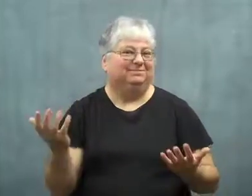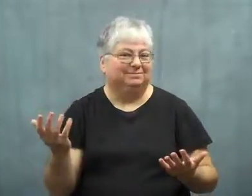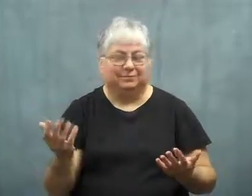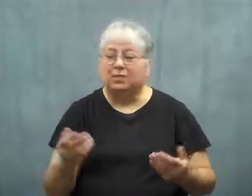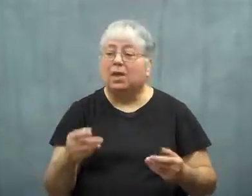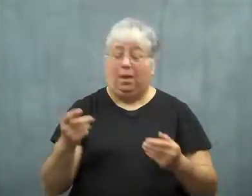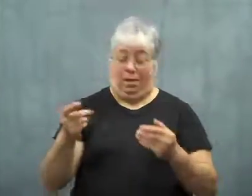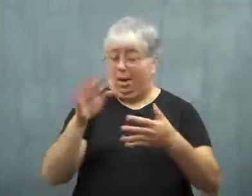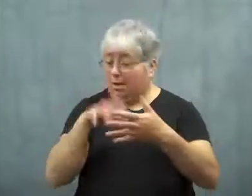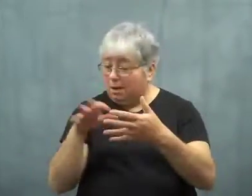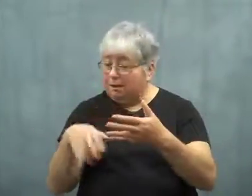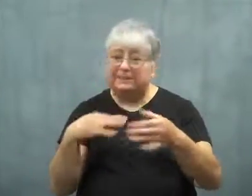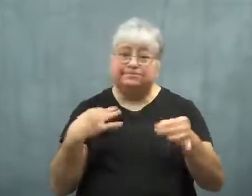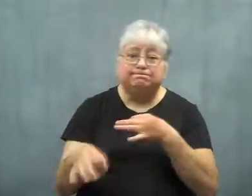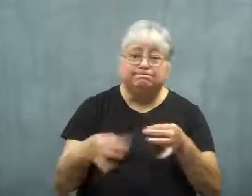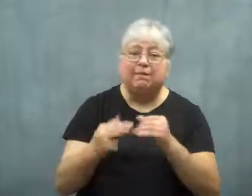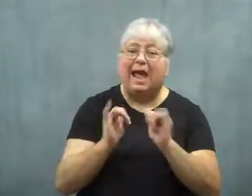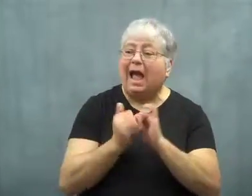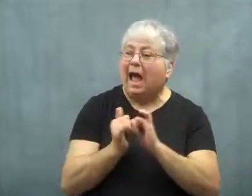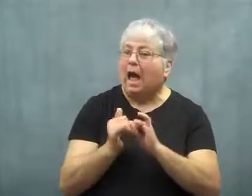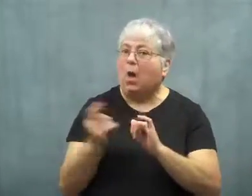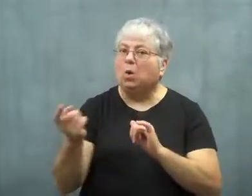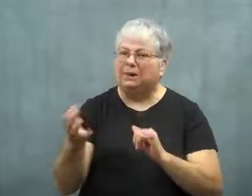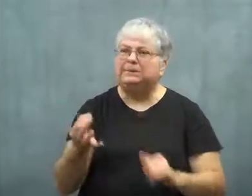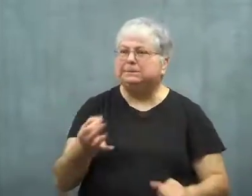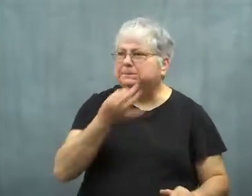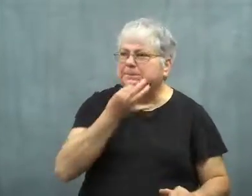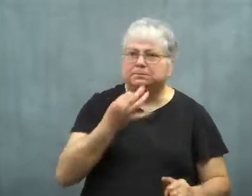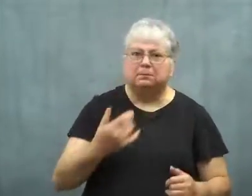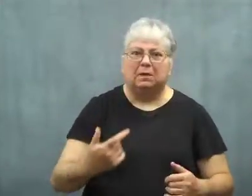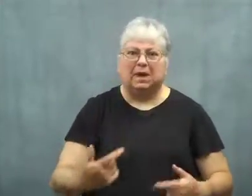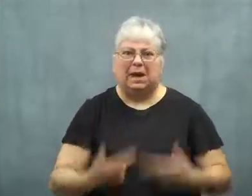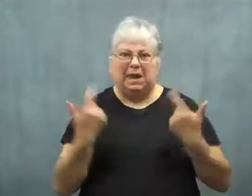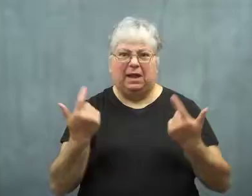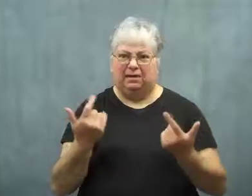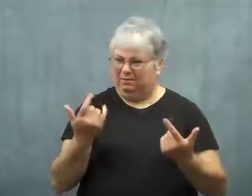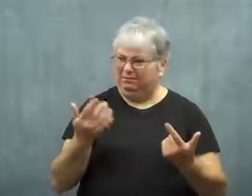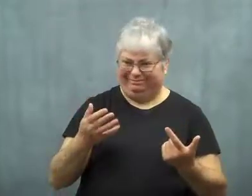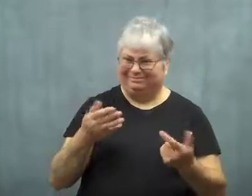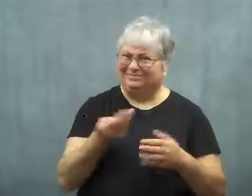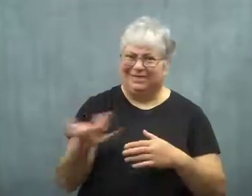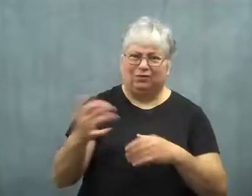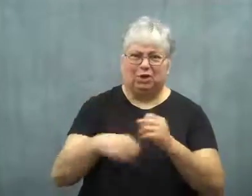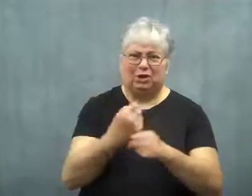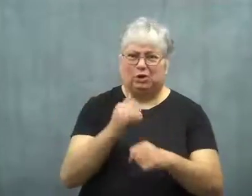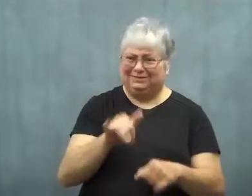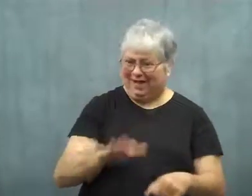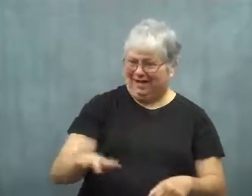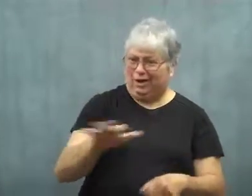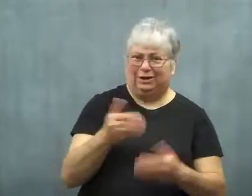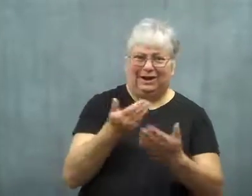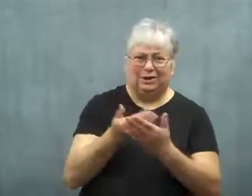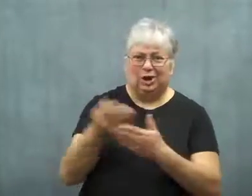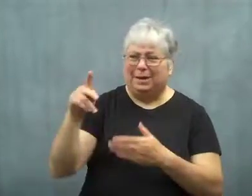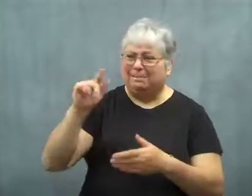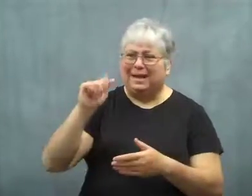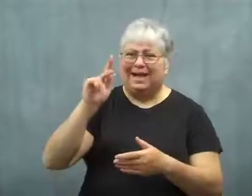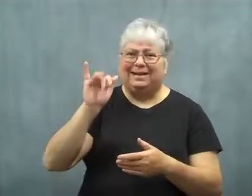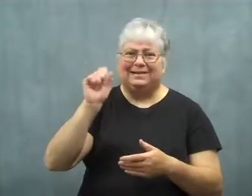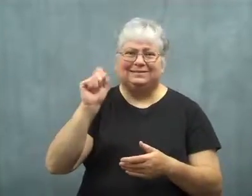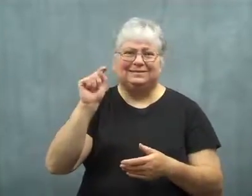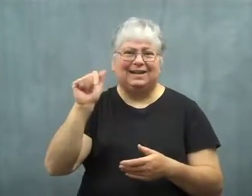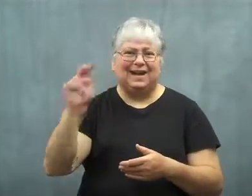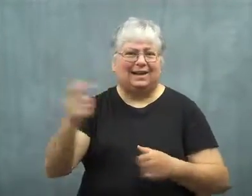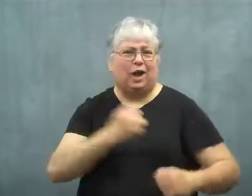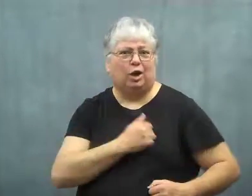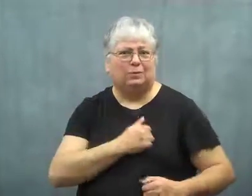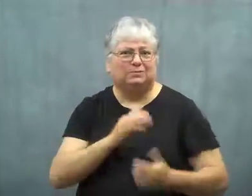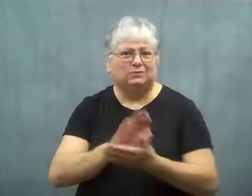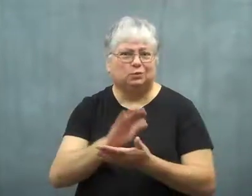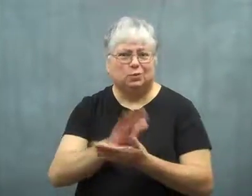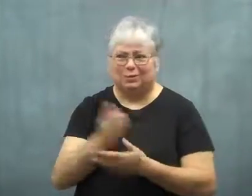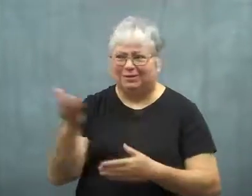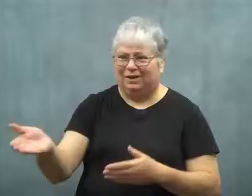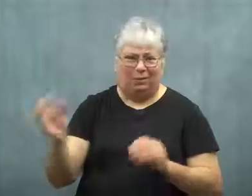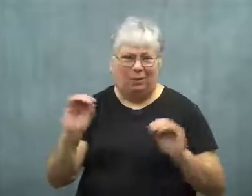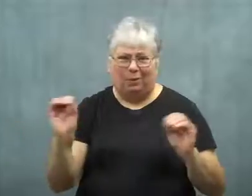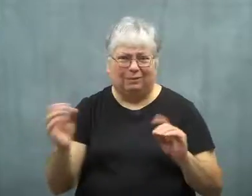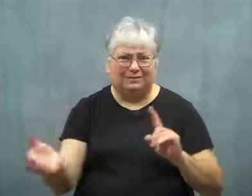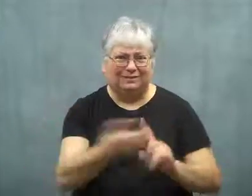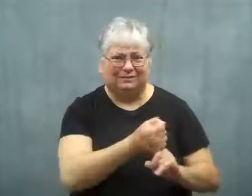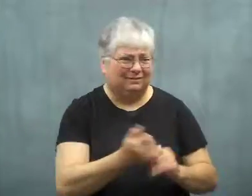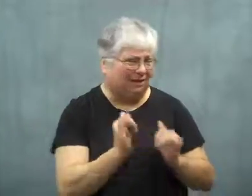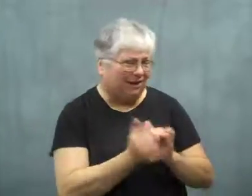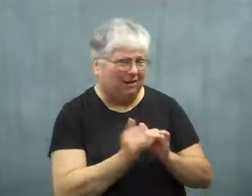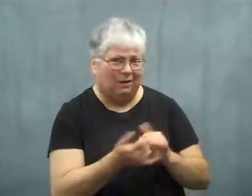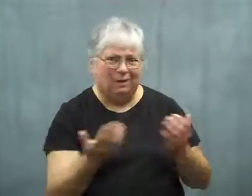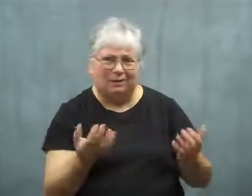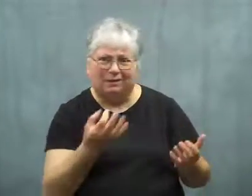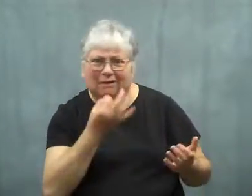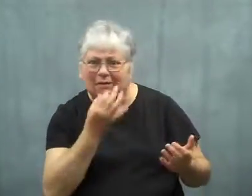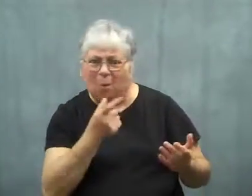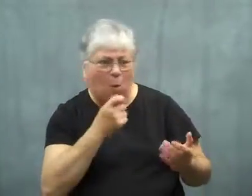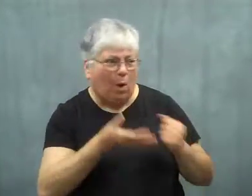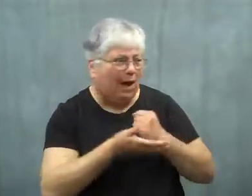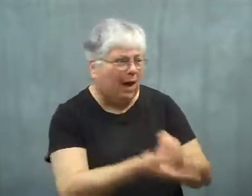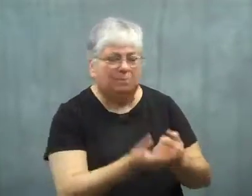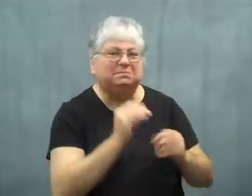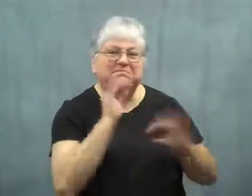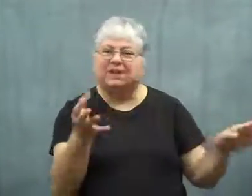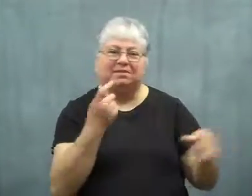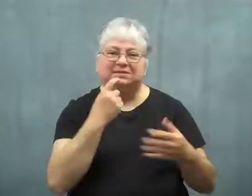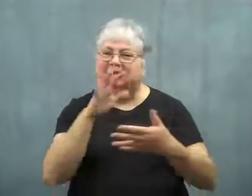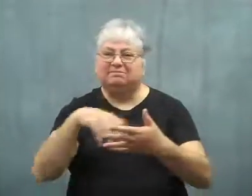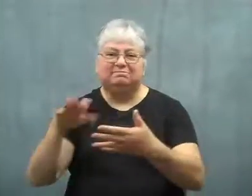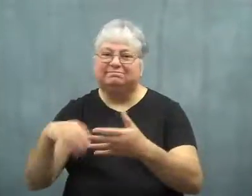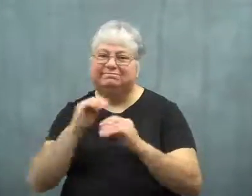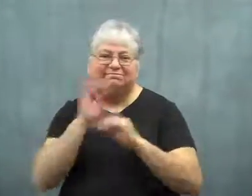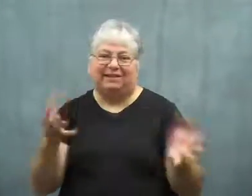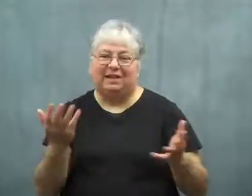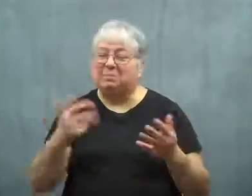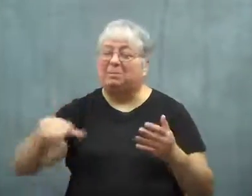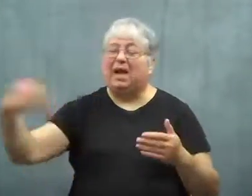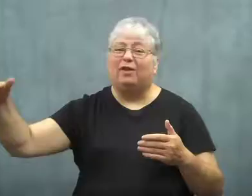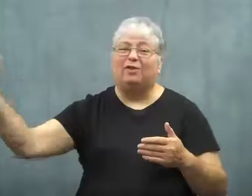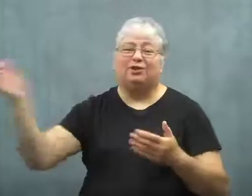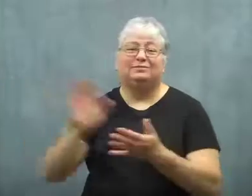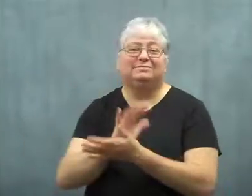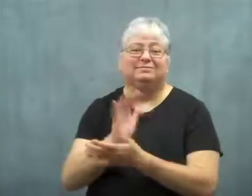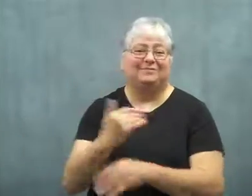They don't detail how he was able to live near a military academy in Pakistan.